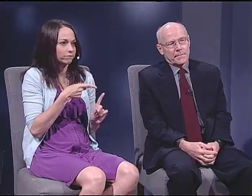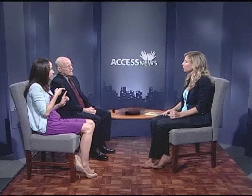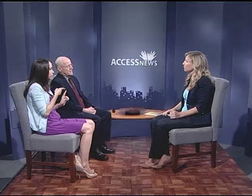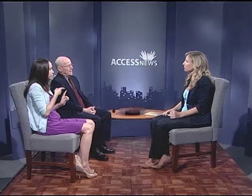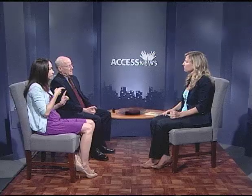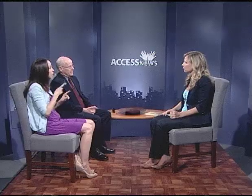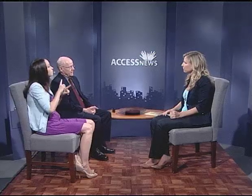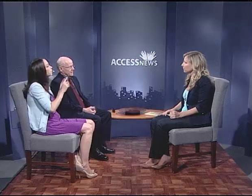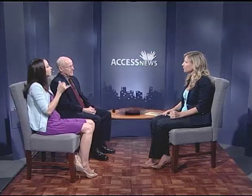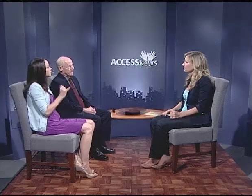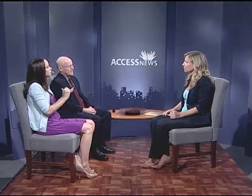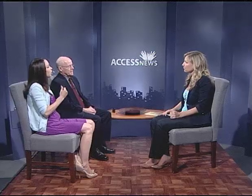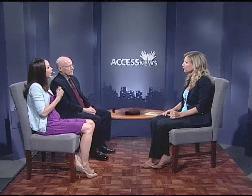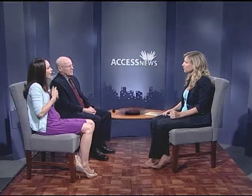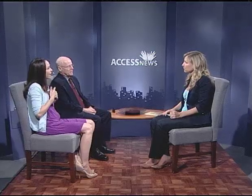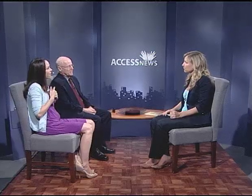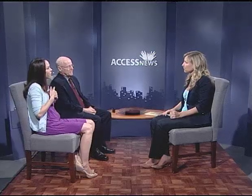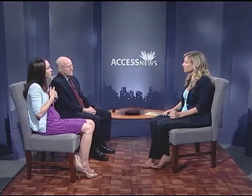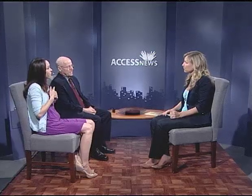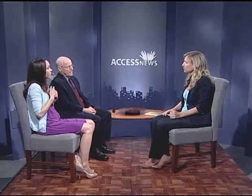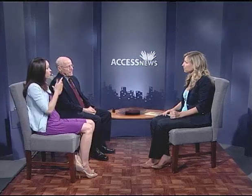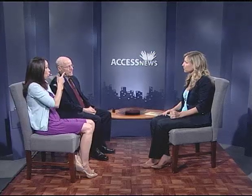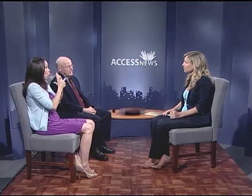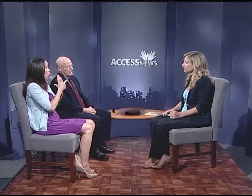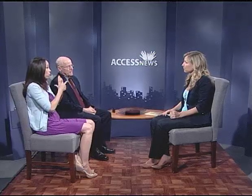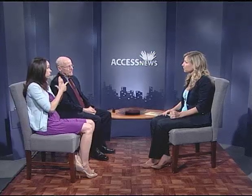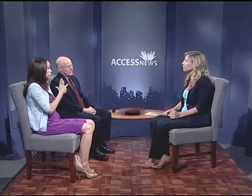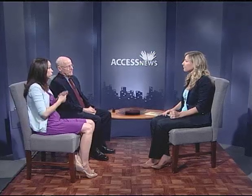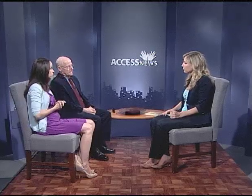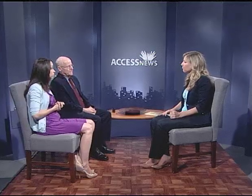but they still have Supreme Law.